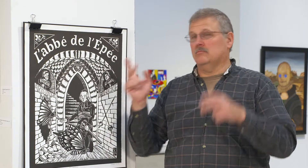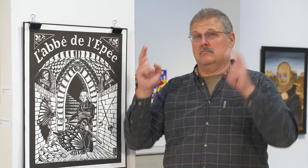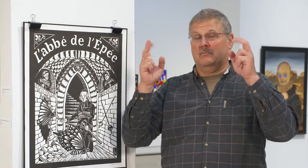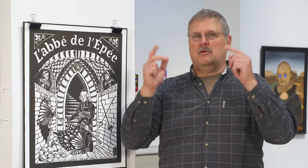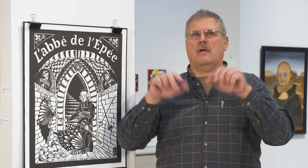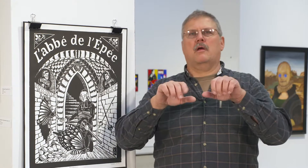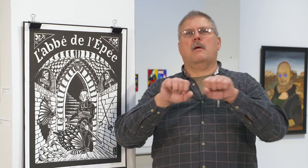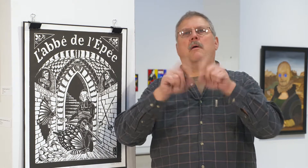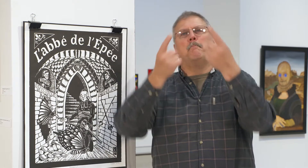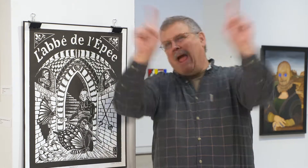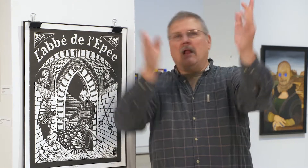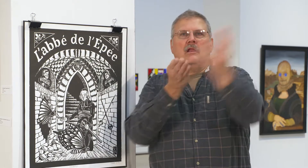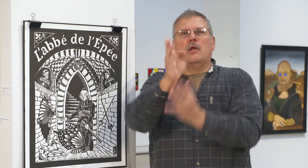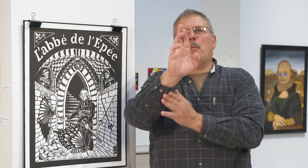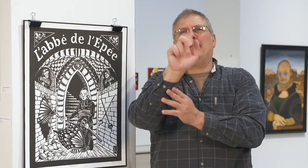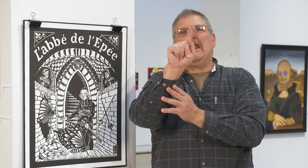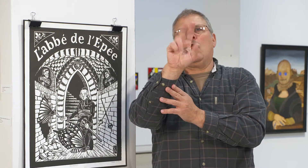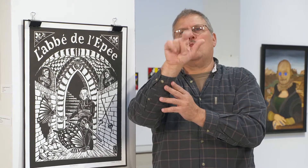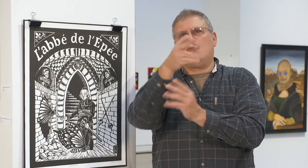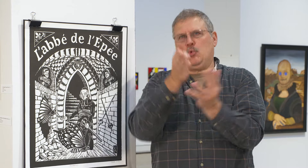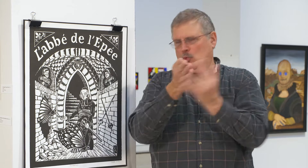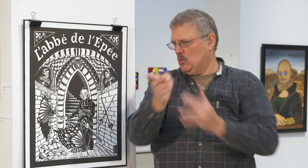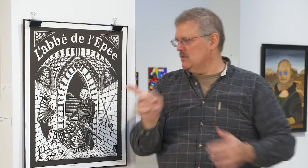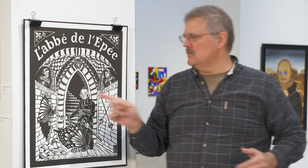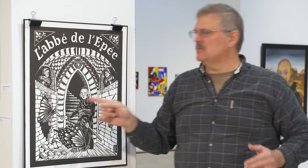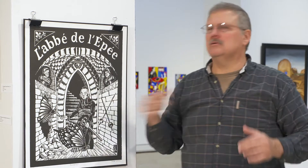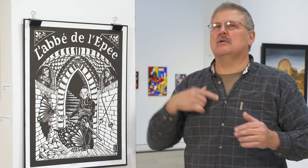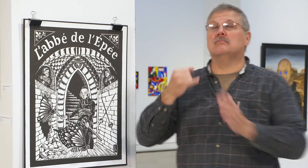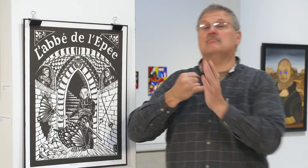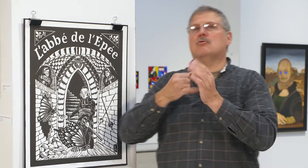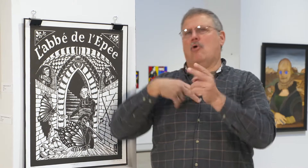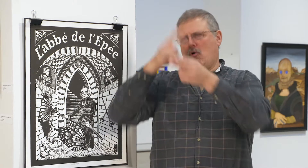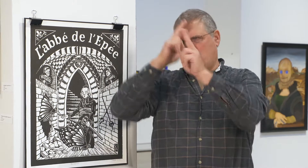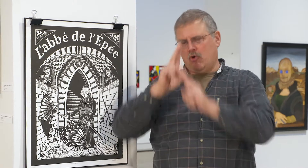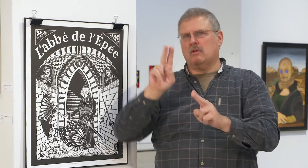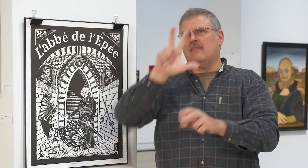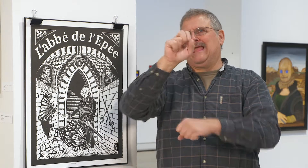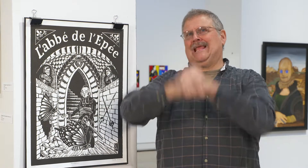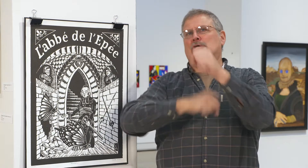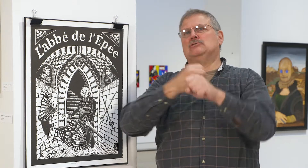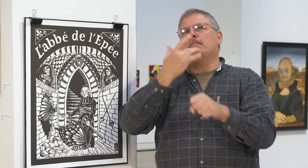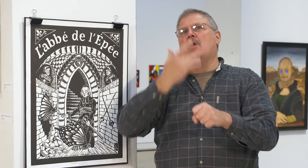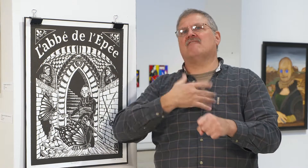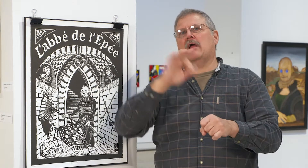I will explain one of my works. This print is called "Breakthrough." This piece of art is an homage